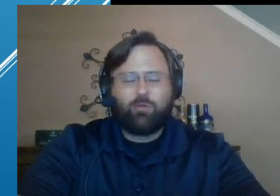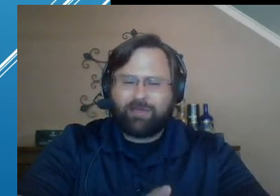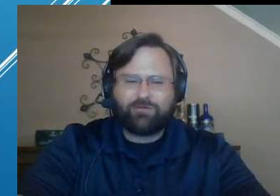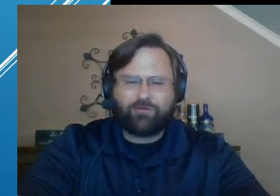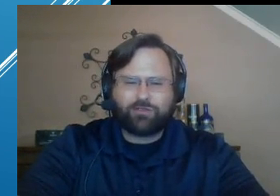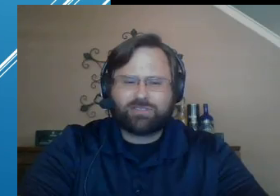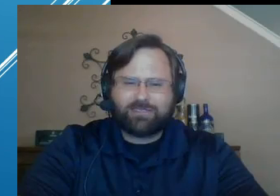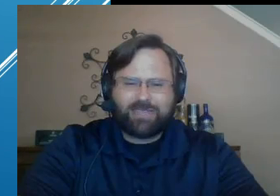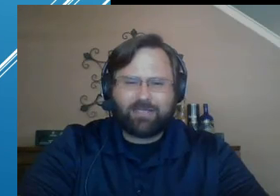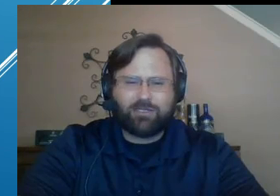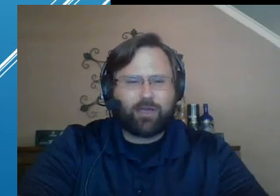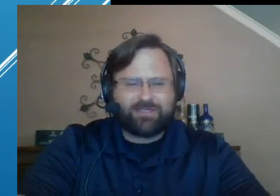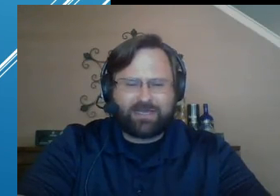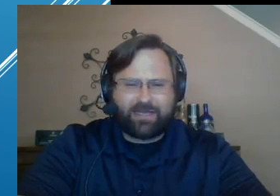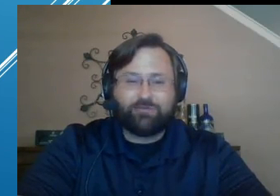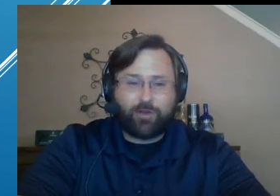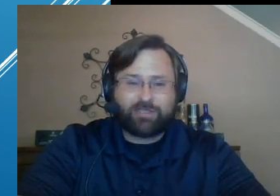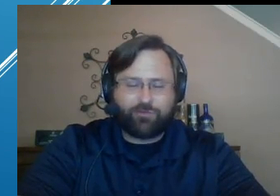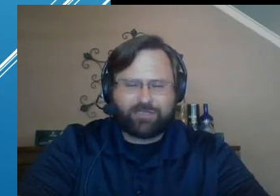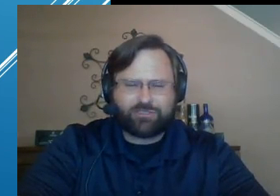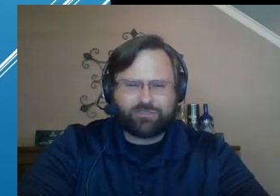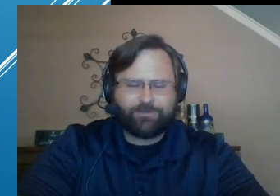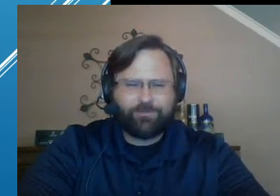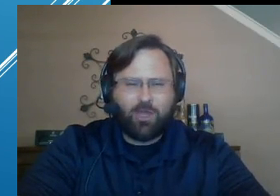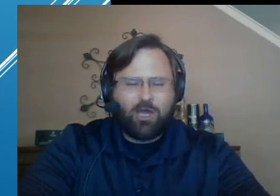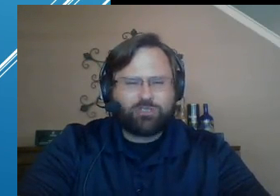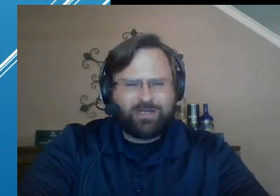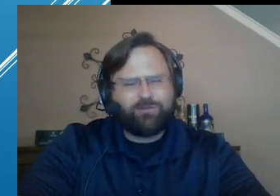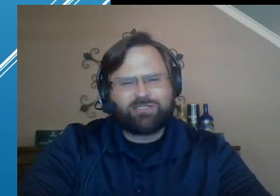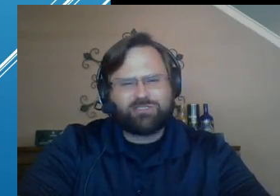we have to first take a look at this idea of transformations a transformation